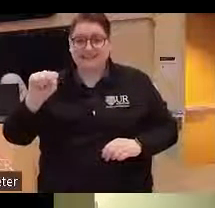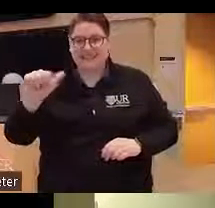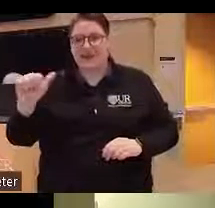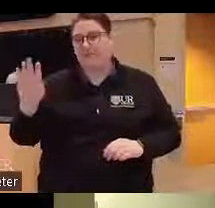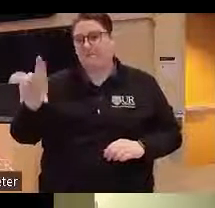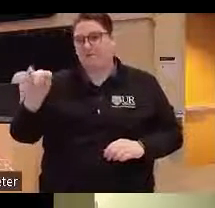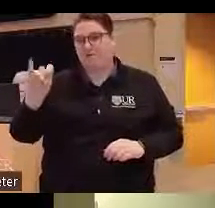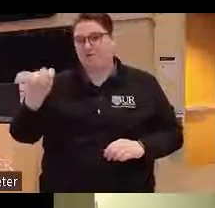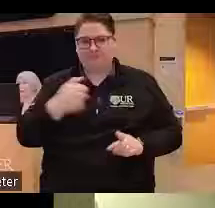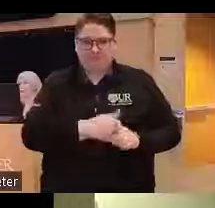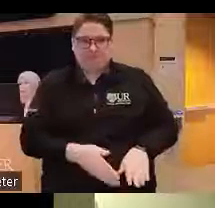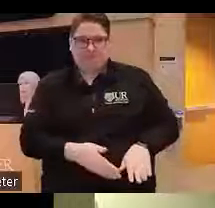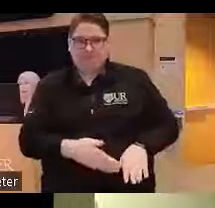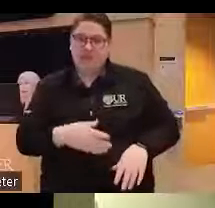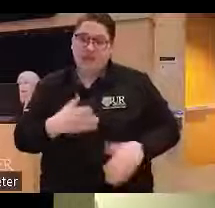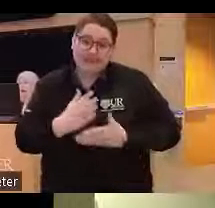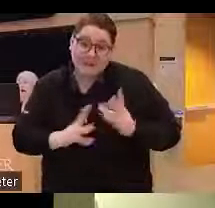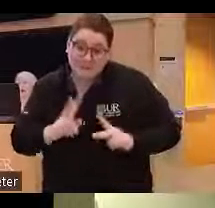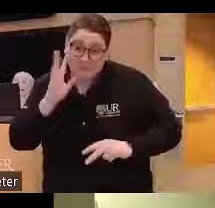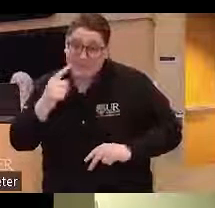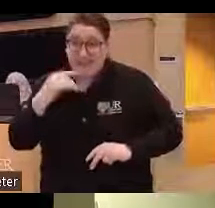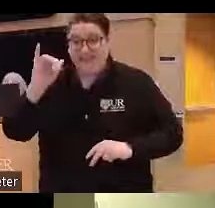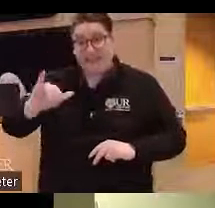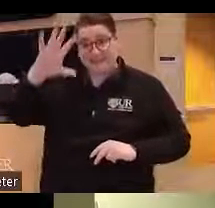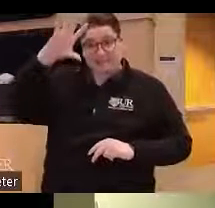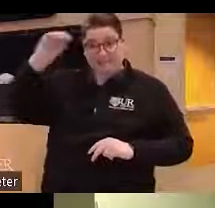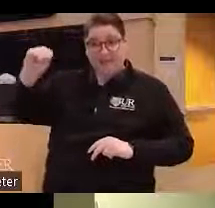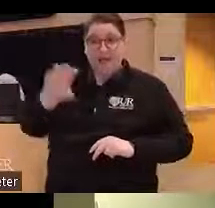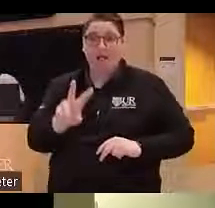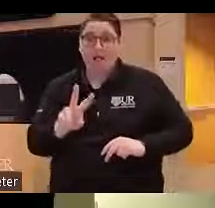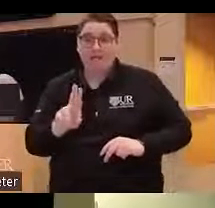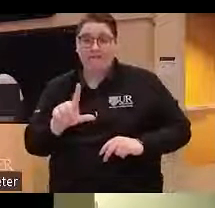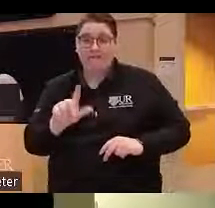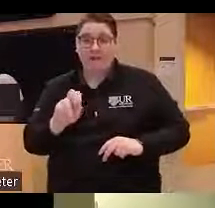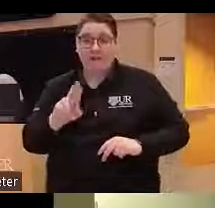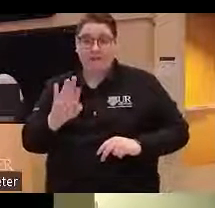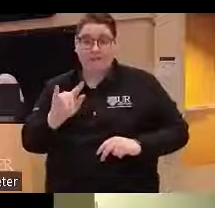people will say that's male vulnerability I wonder if it's Evolution's plan that if we're going to